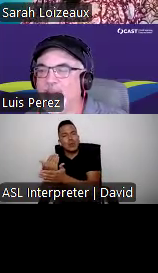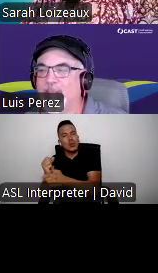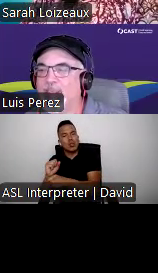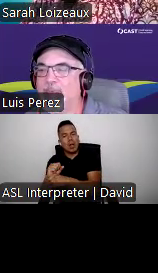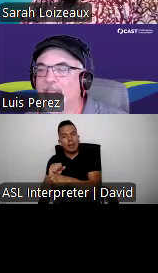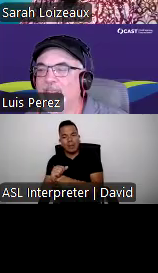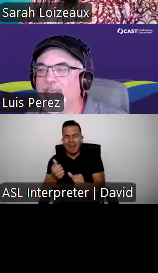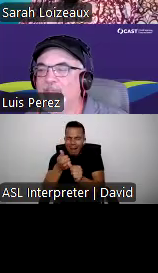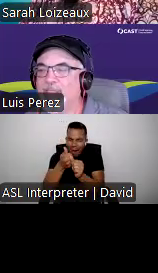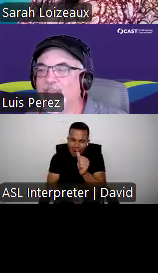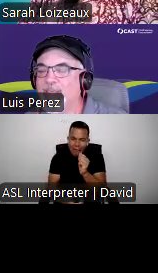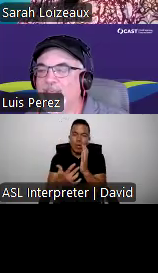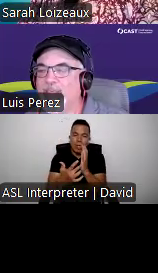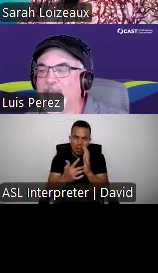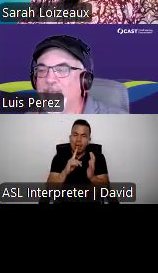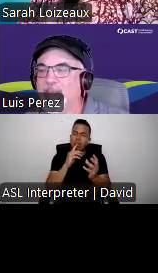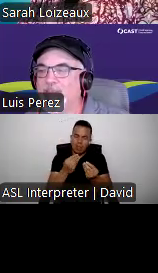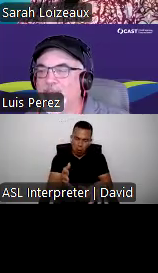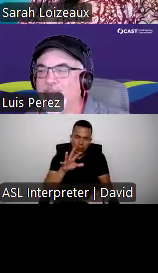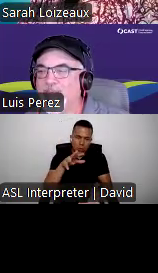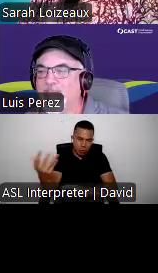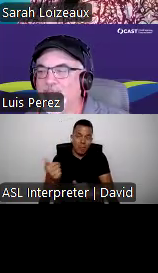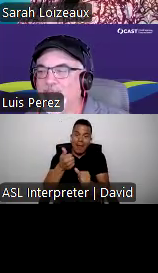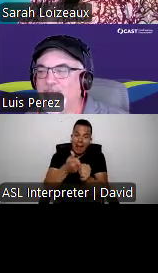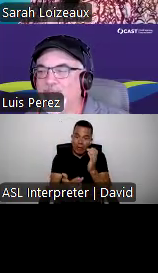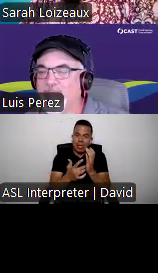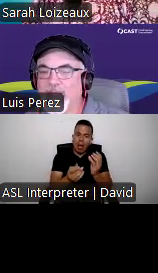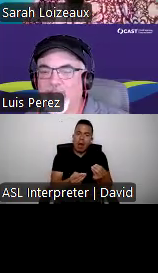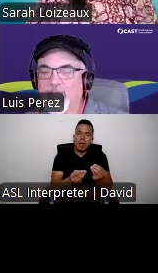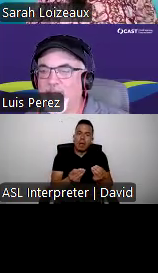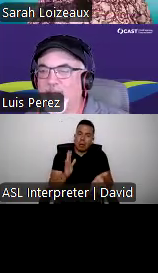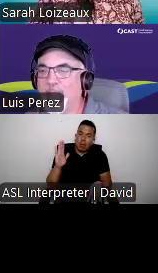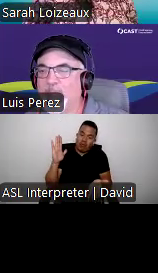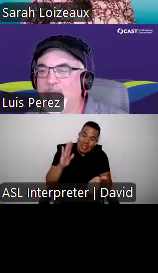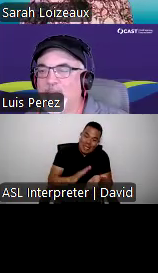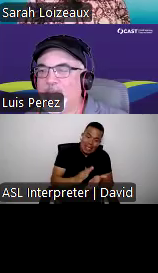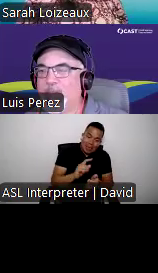right? Every technology eliminates some jobs, but it also creates some additional opportunities,